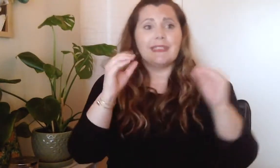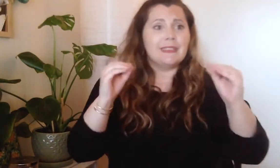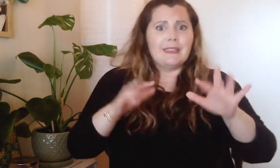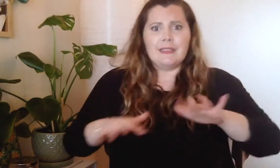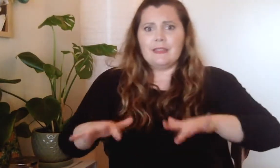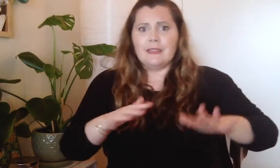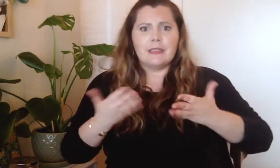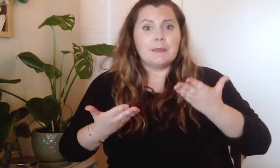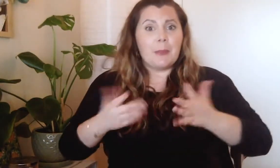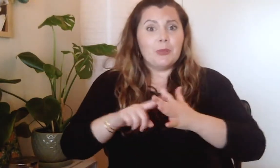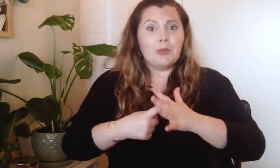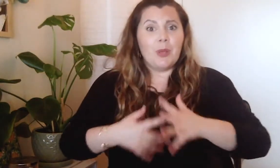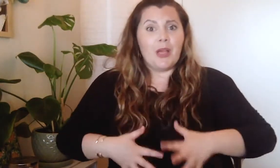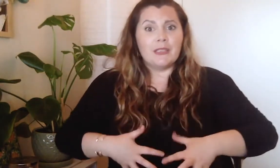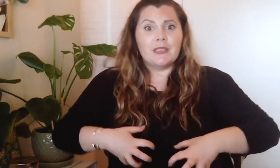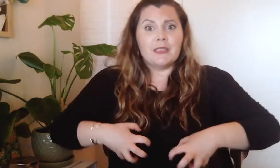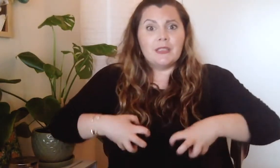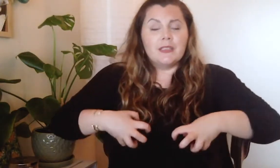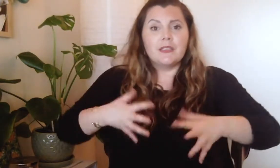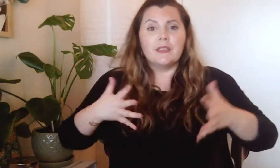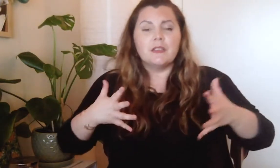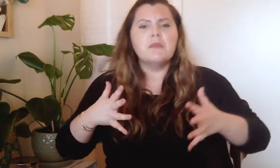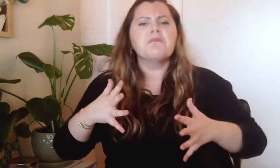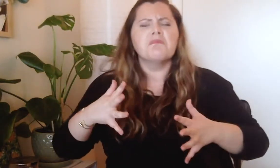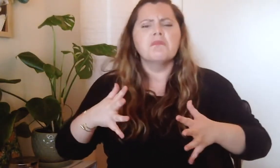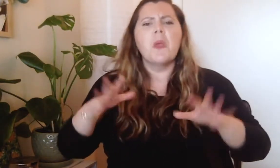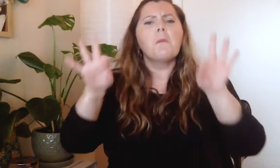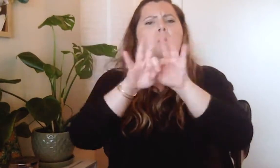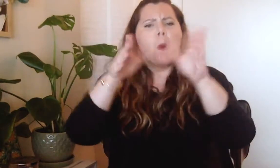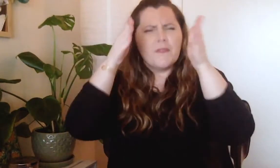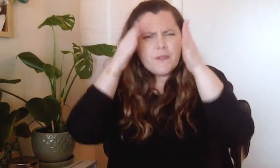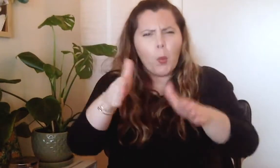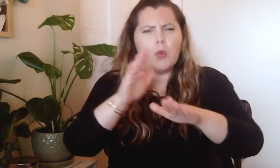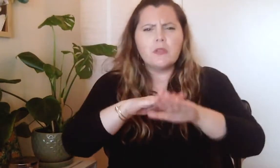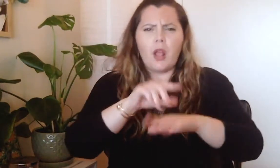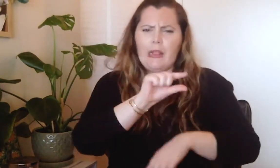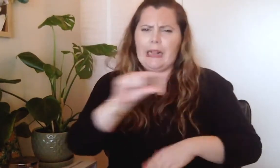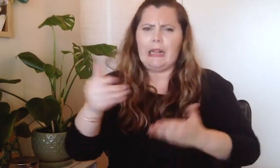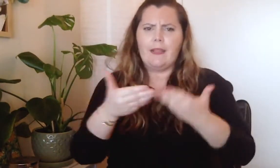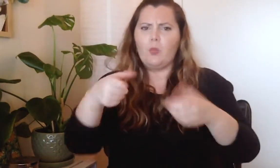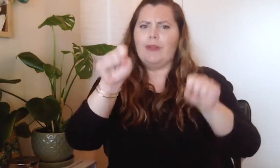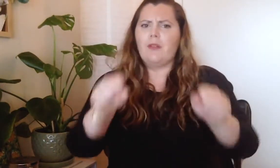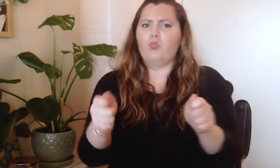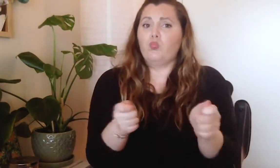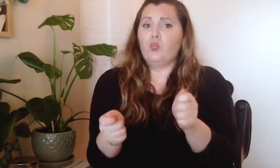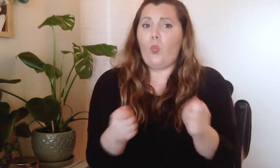You might start feeling anxious during these times, that's when it's important to focus on the things you can control.